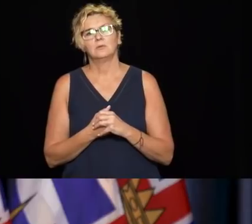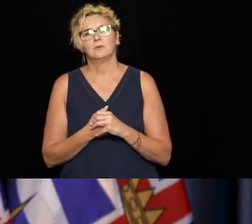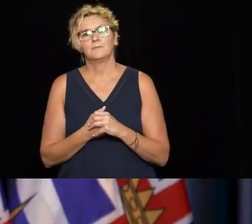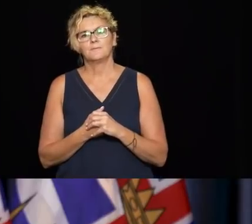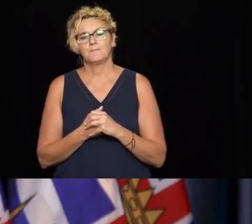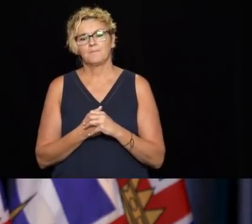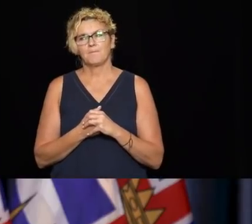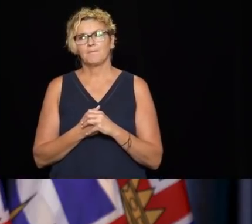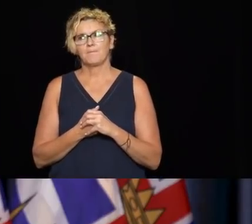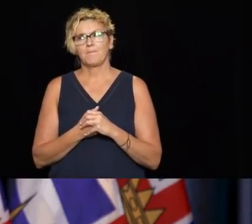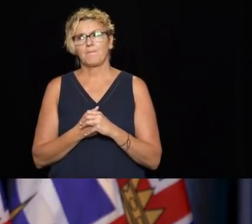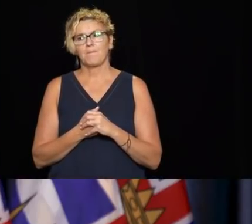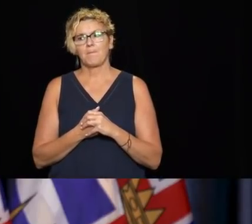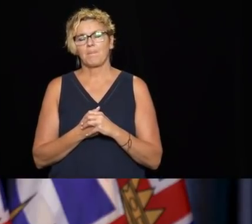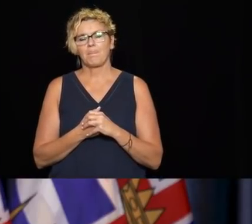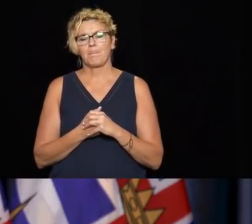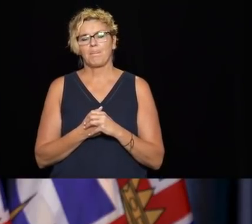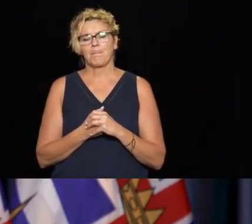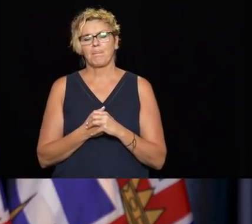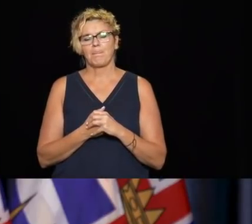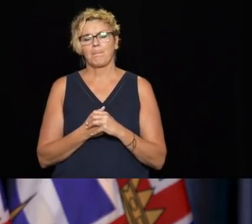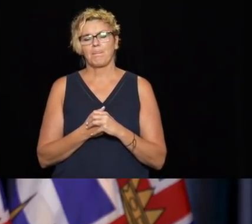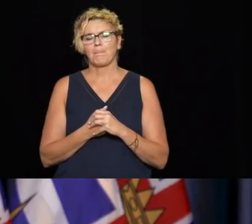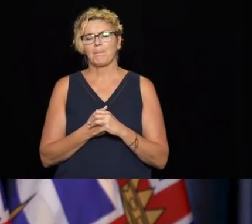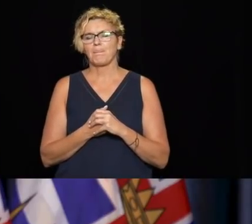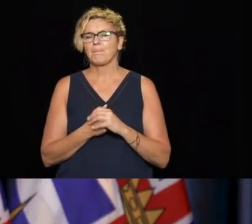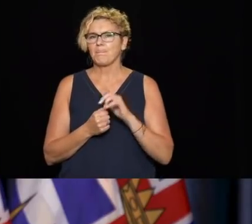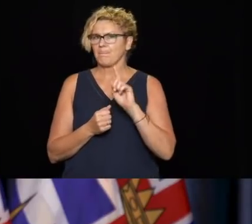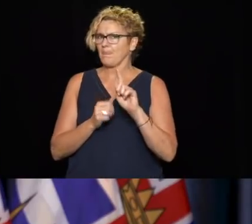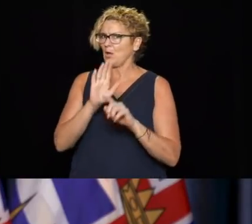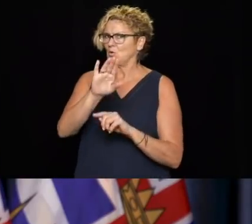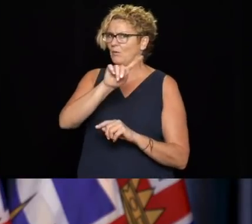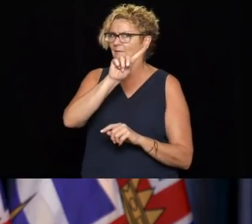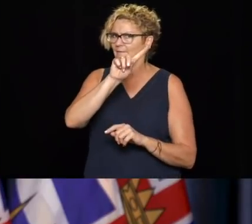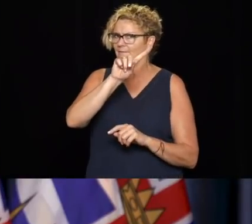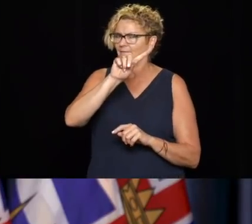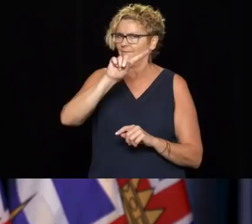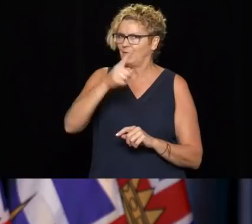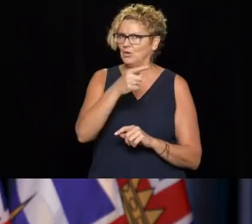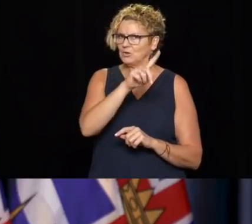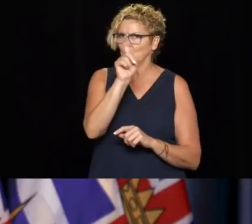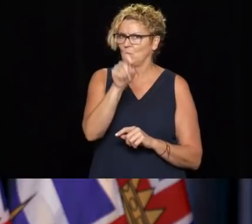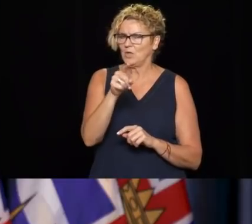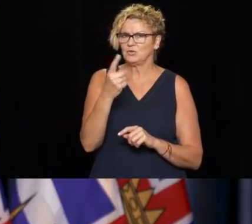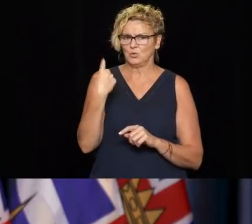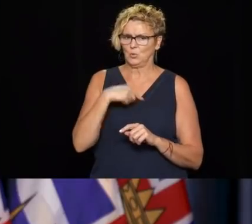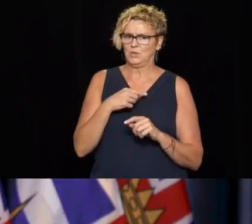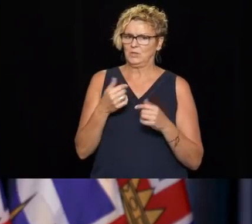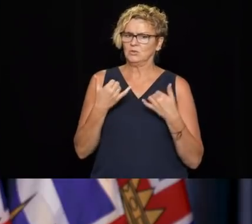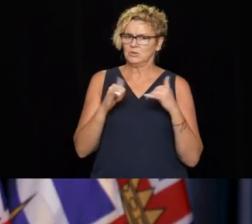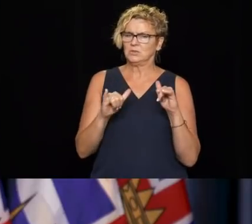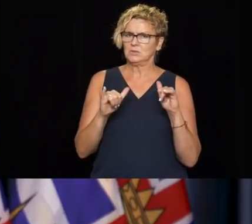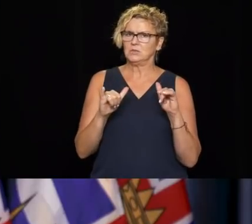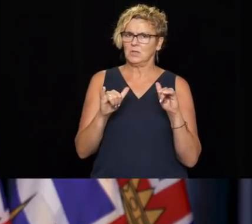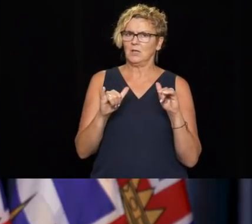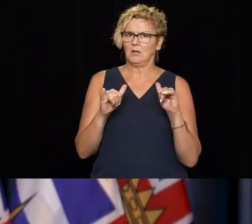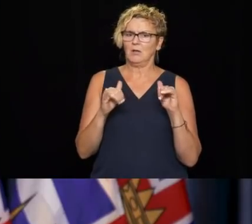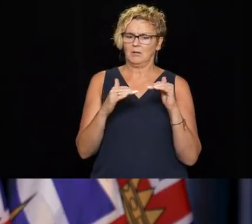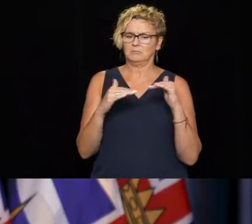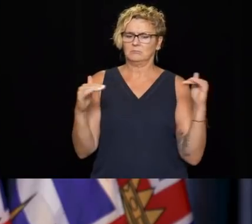procedure may be a more prolonged or in basin one is needed as a result of that shutdown and then that information is available at this point?